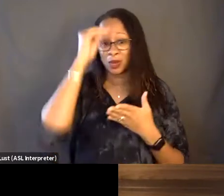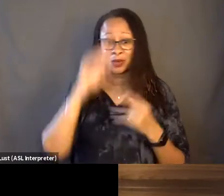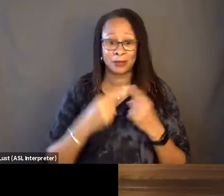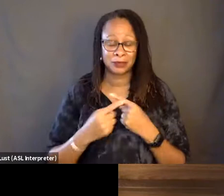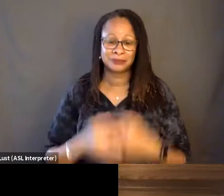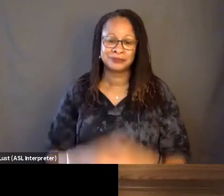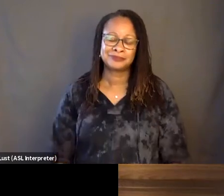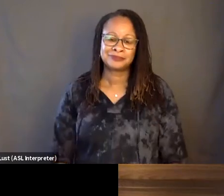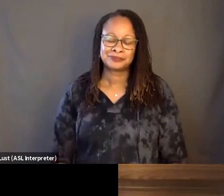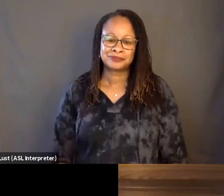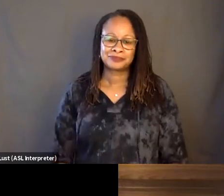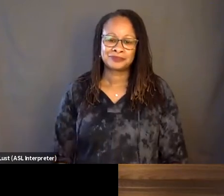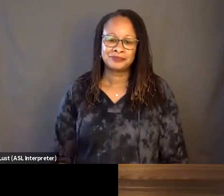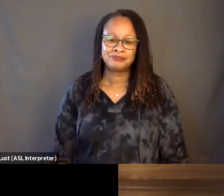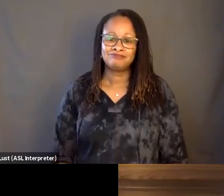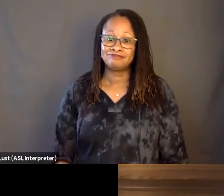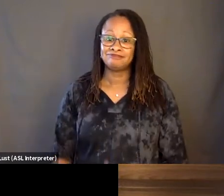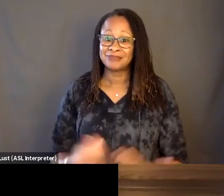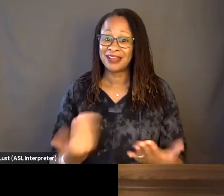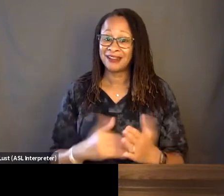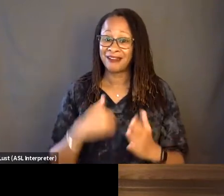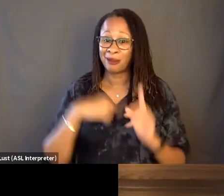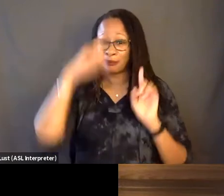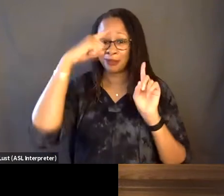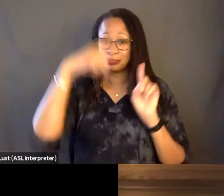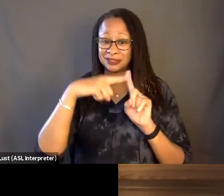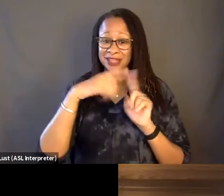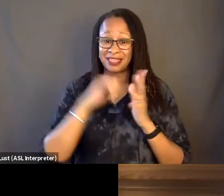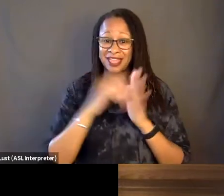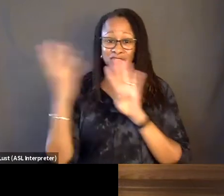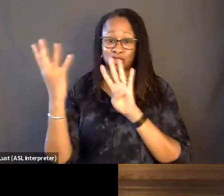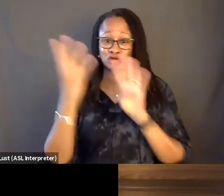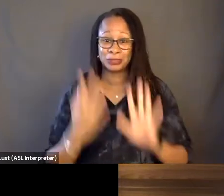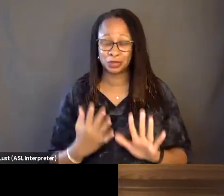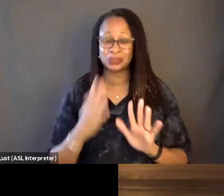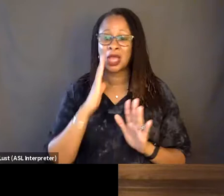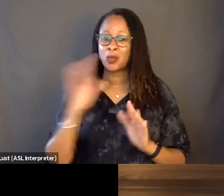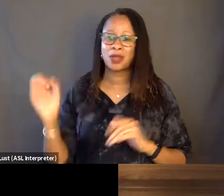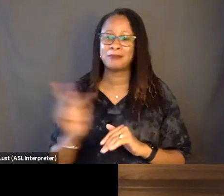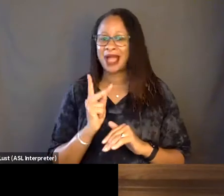And I'm optimistic that these streamers will come back into the fold.